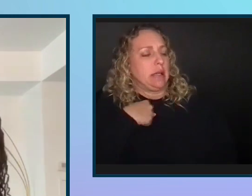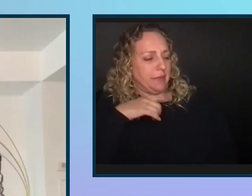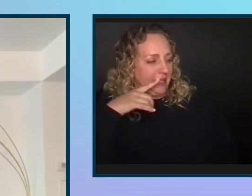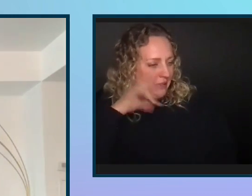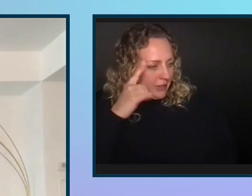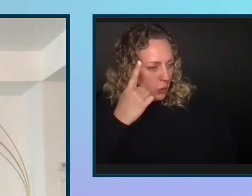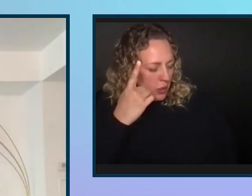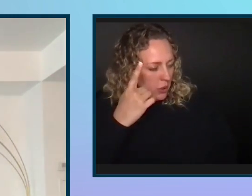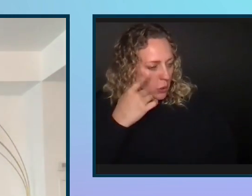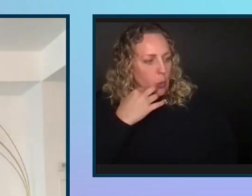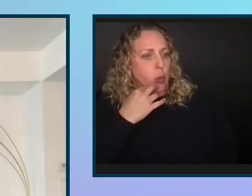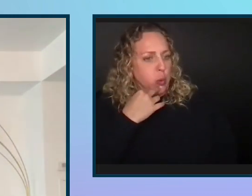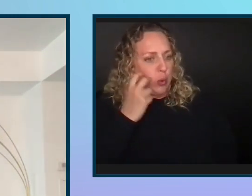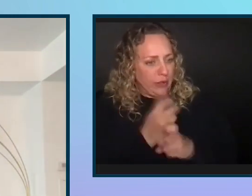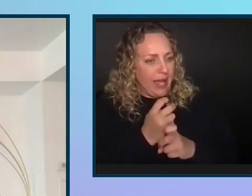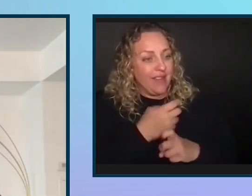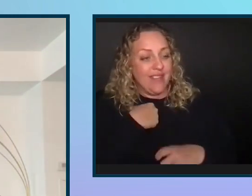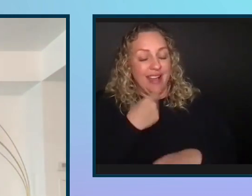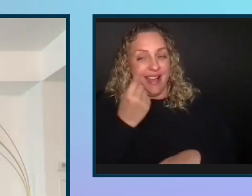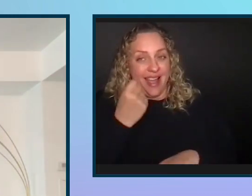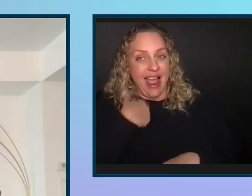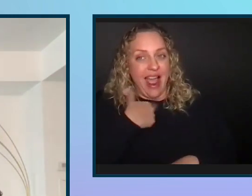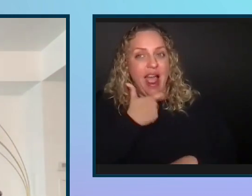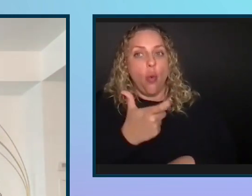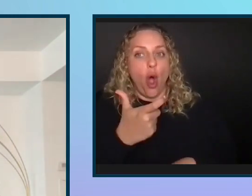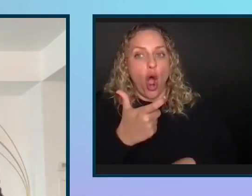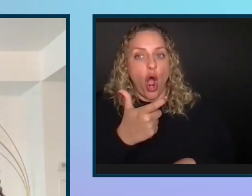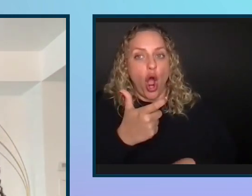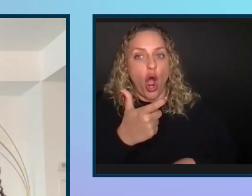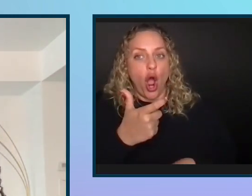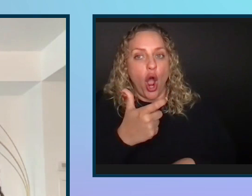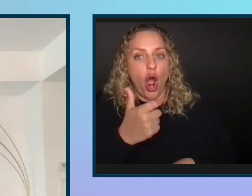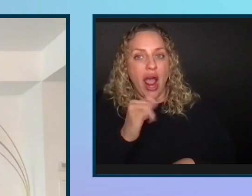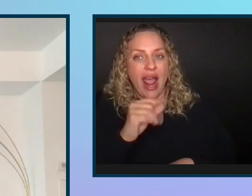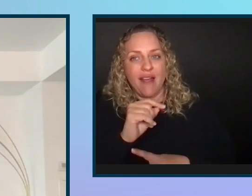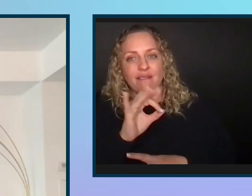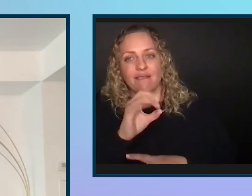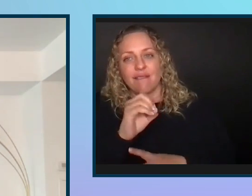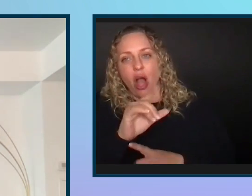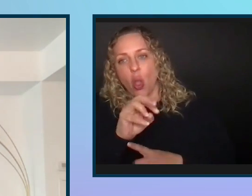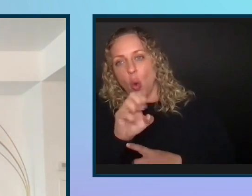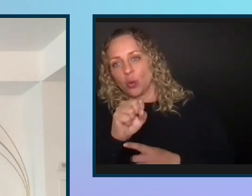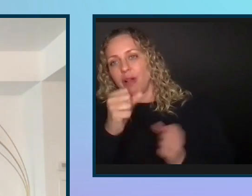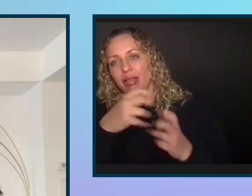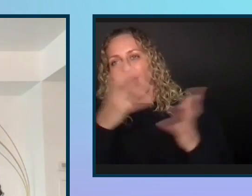like I find myself re-watching "It Follows" a lot, there's just something really cool about a horror movie